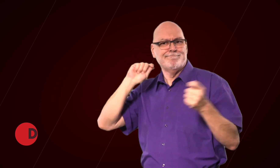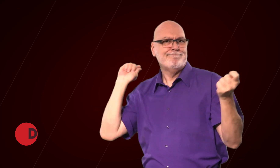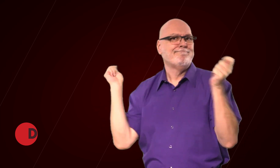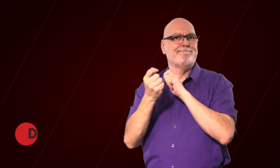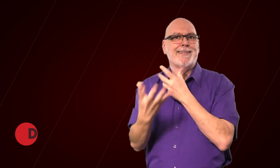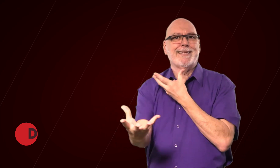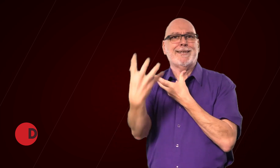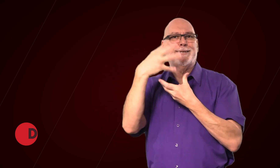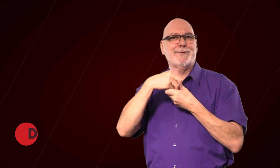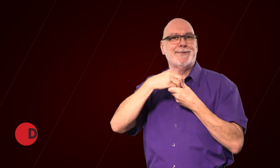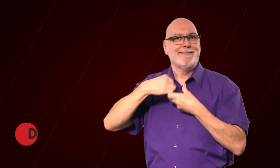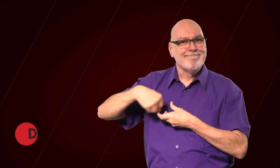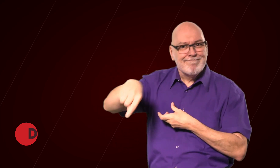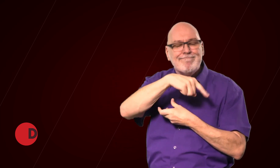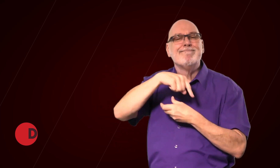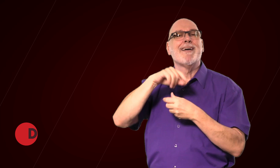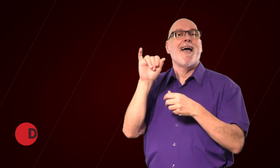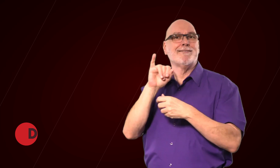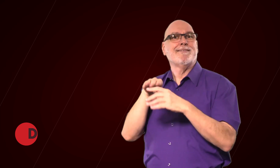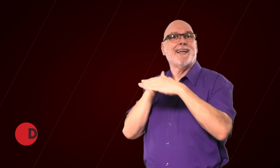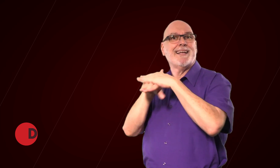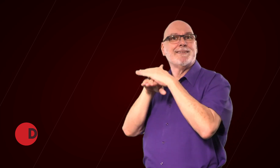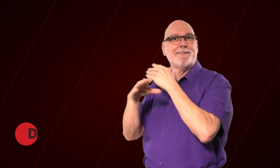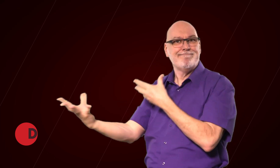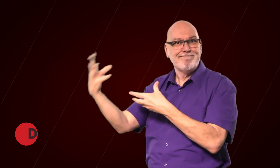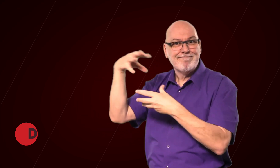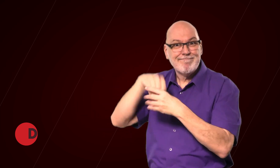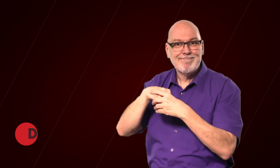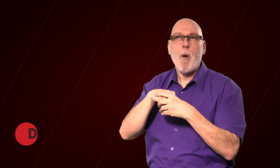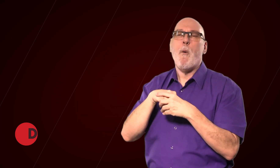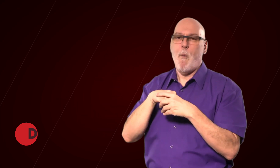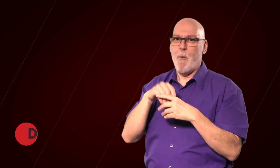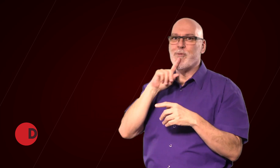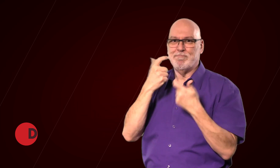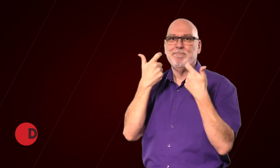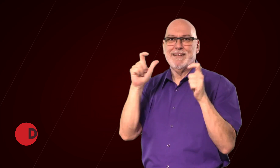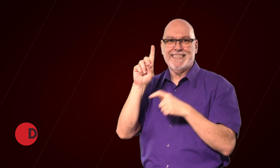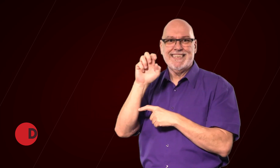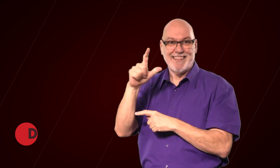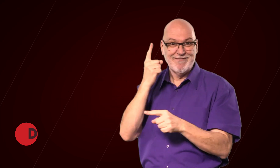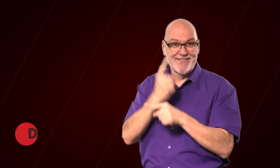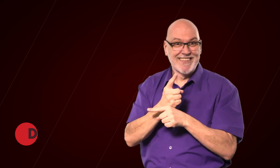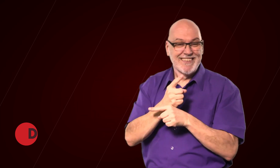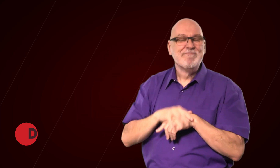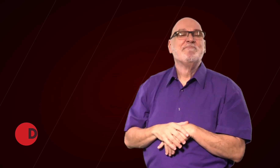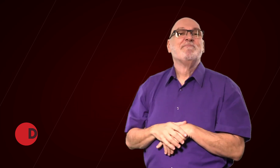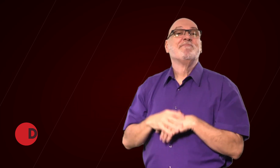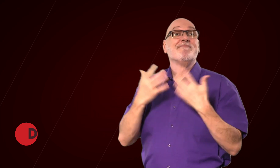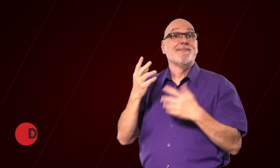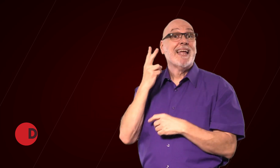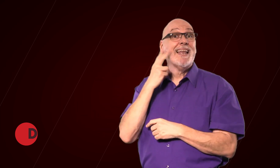more inclusive and accessible, it's a big deal.